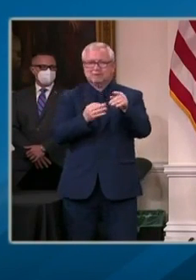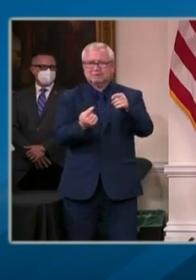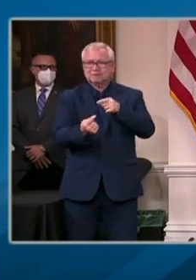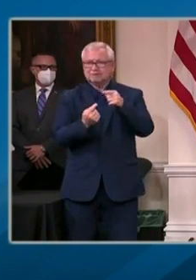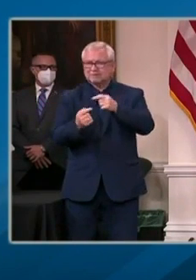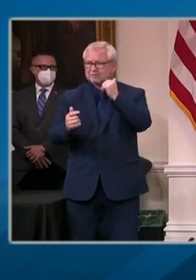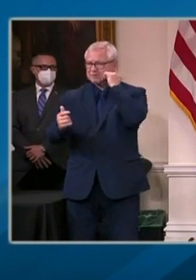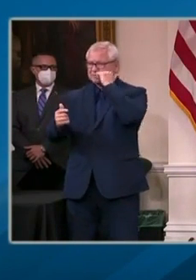STRUGGLING FAMILIES.